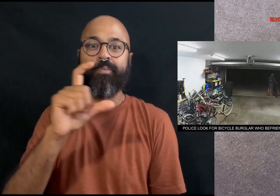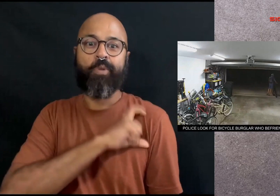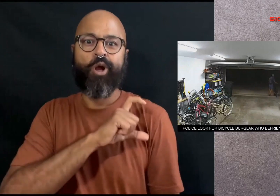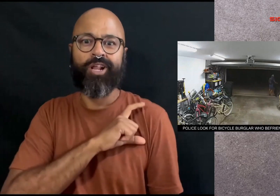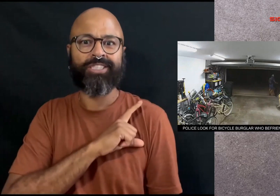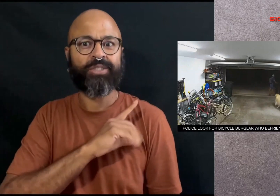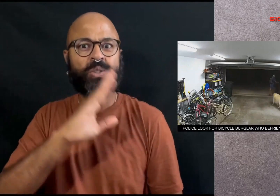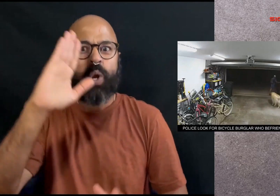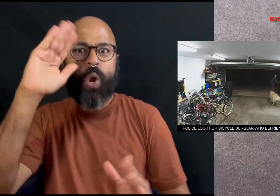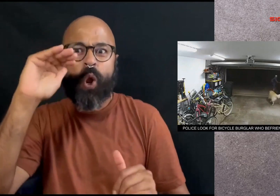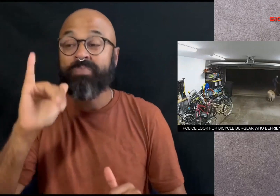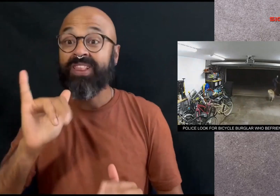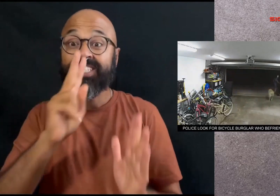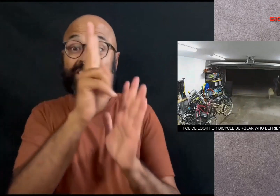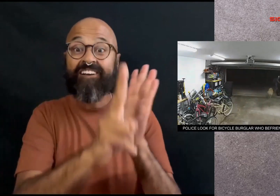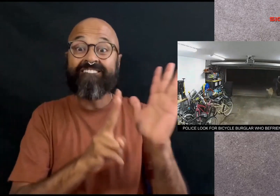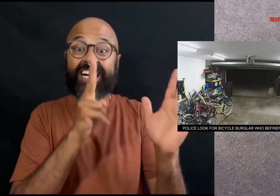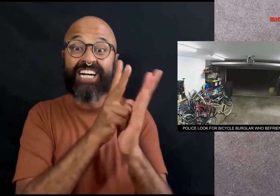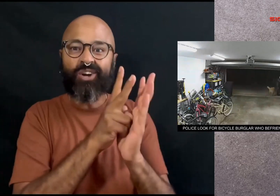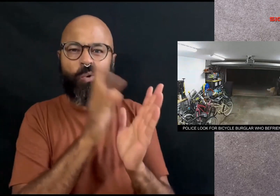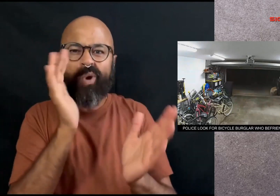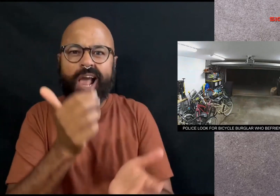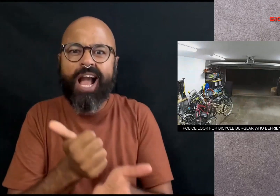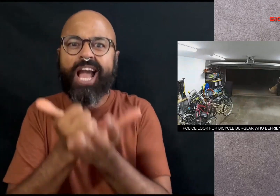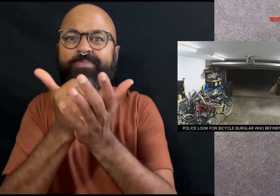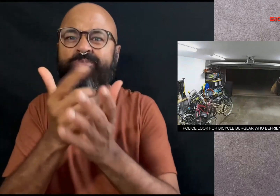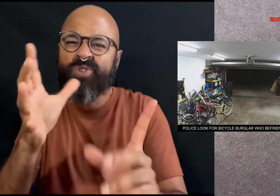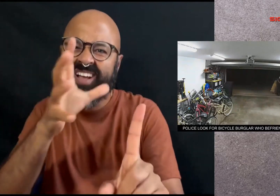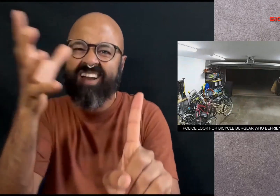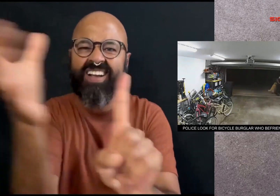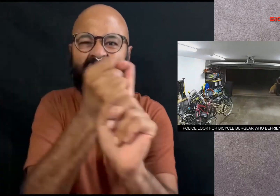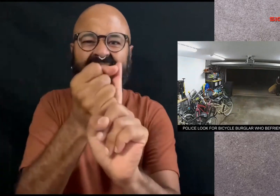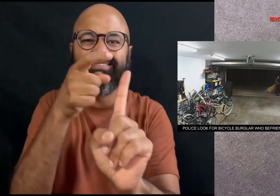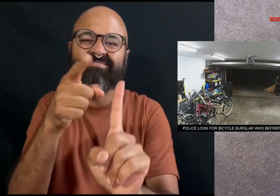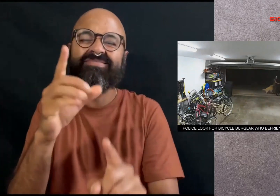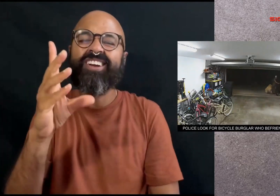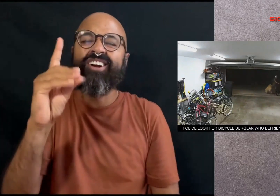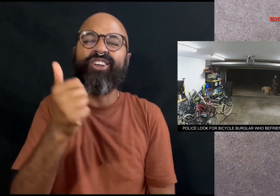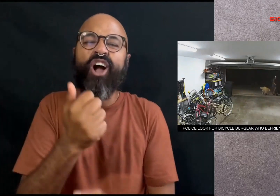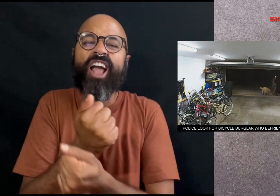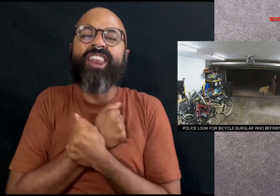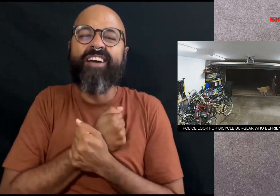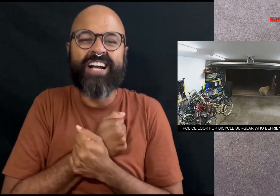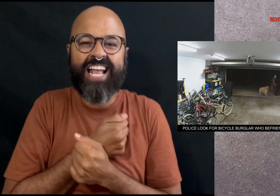Police in San Diego are hoping this video will help them catch a dog loving thief.